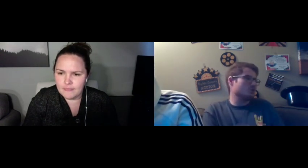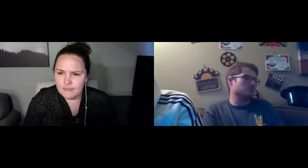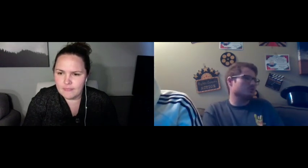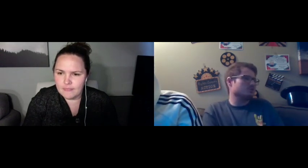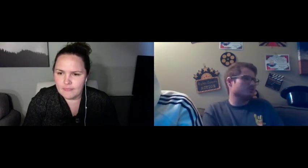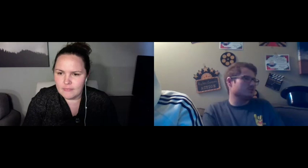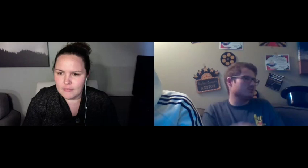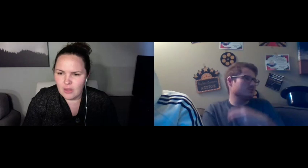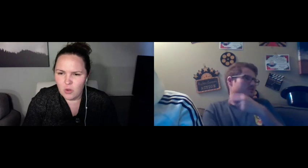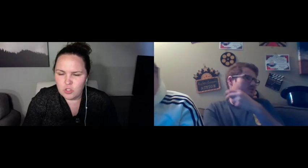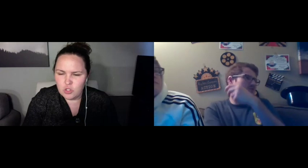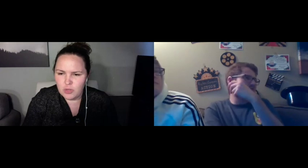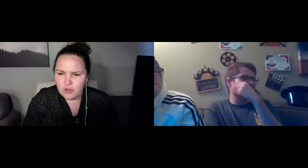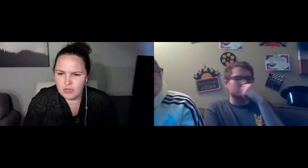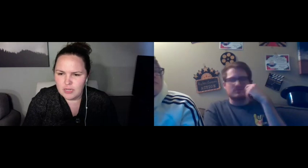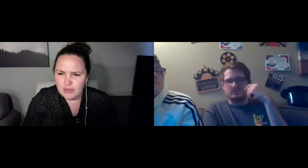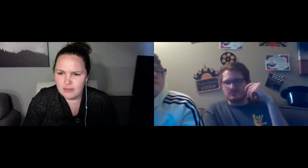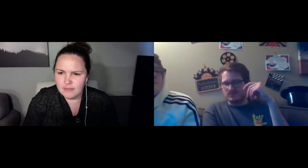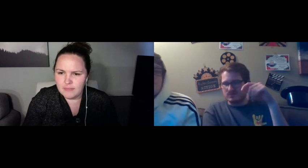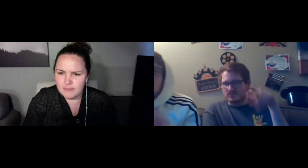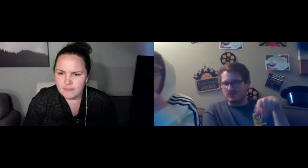Austin: 200.